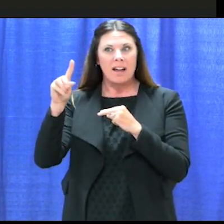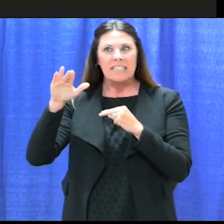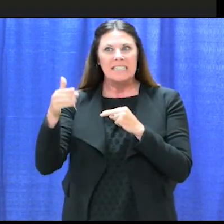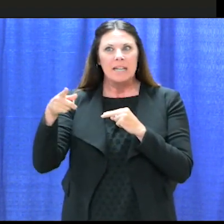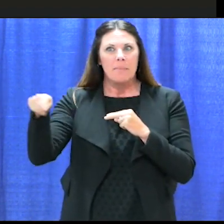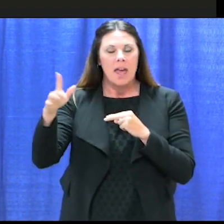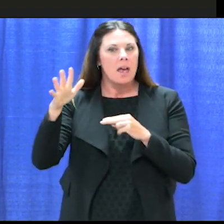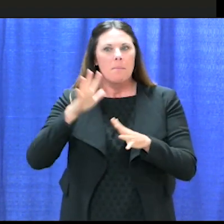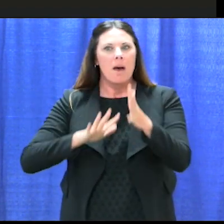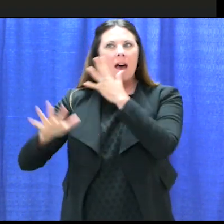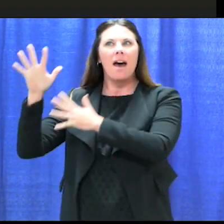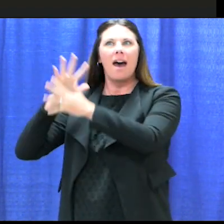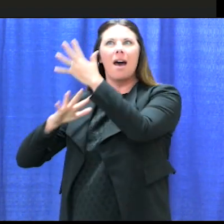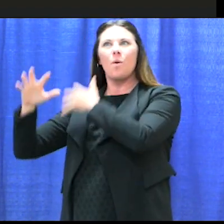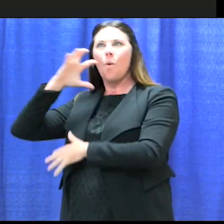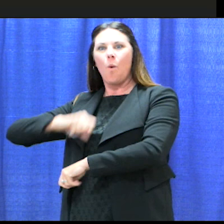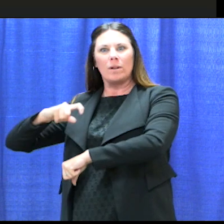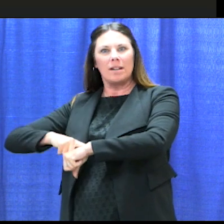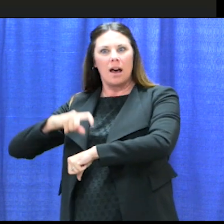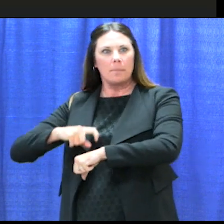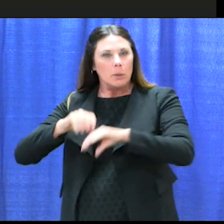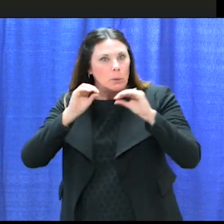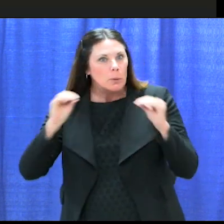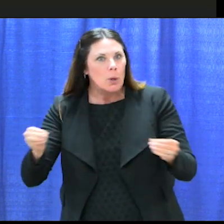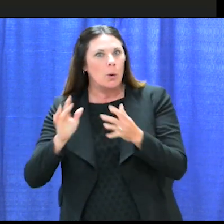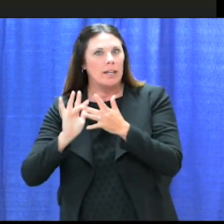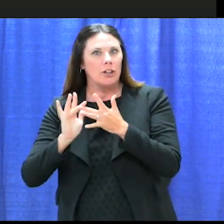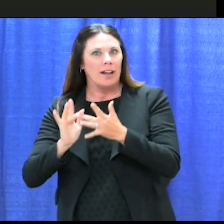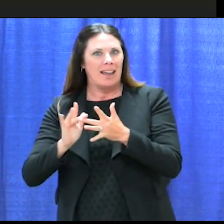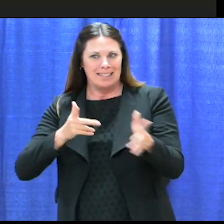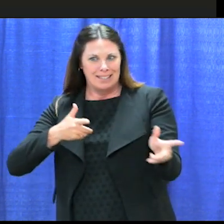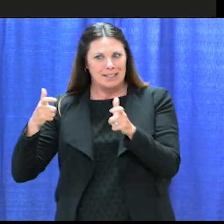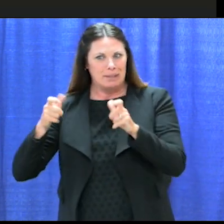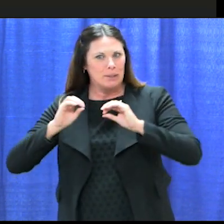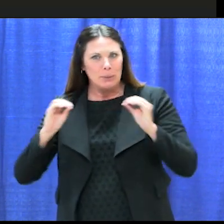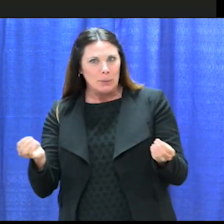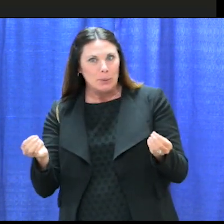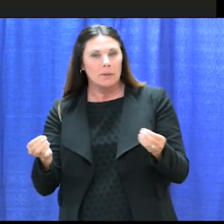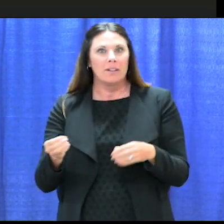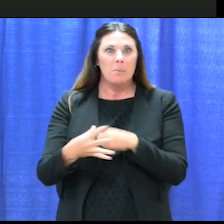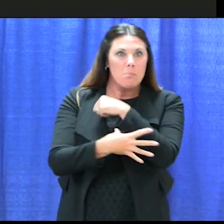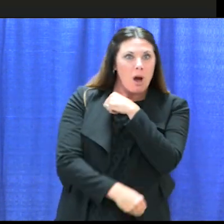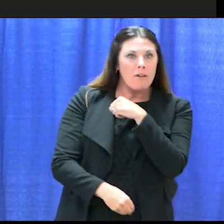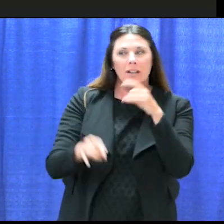Lack of cell service, lack of high-speed Internet and high rates of poverty is impacting our kids.